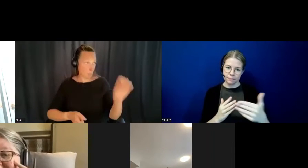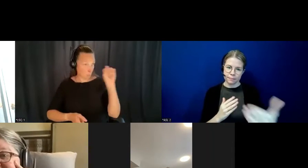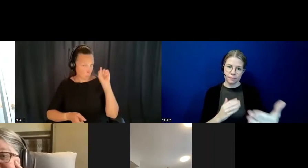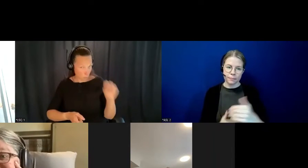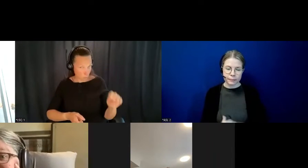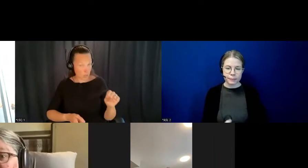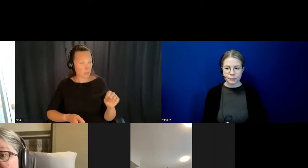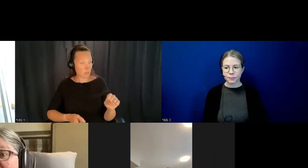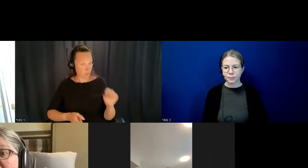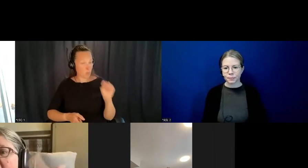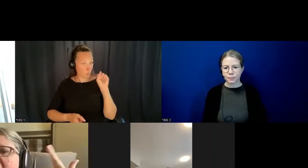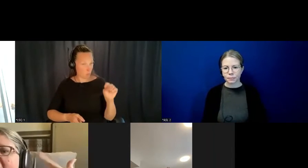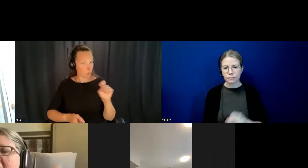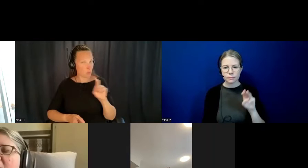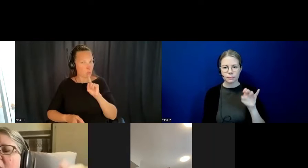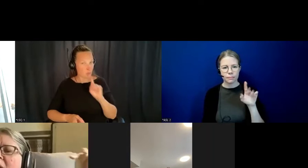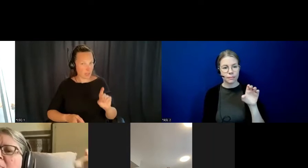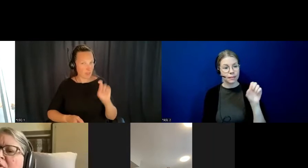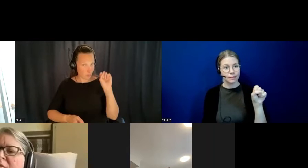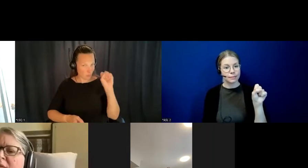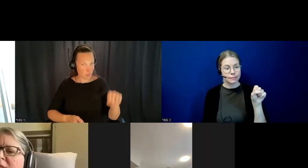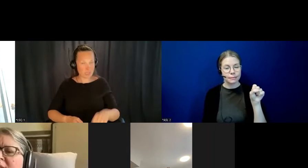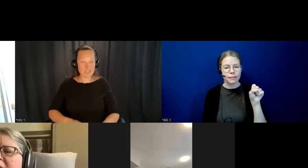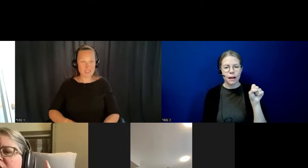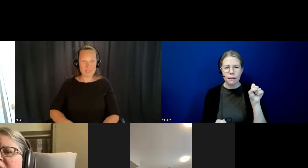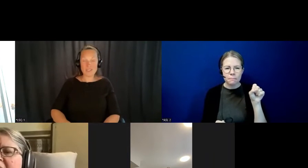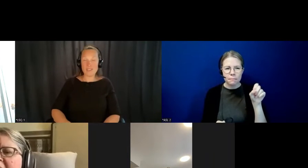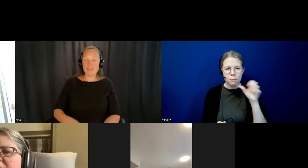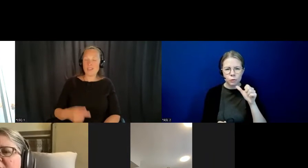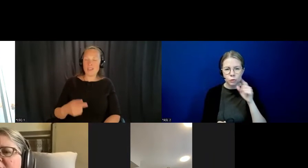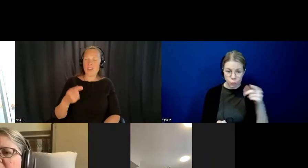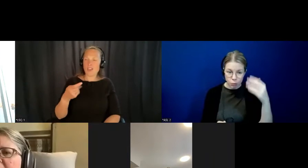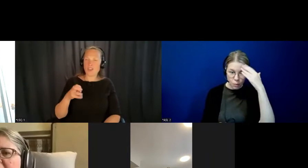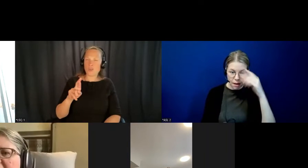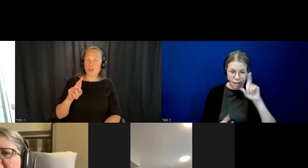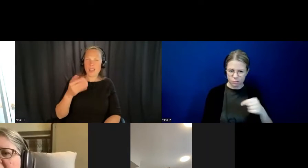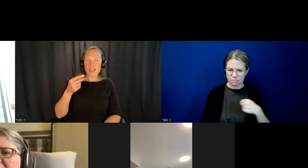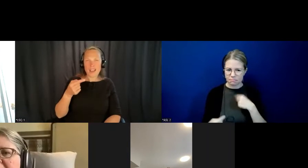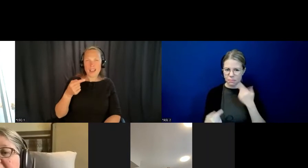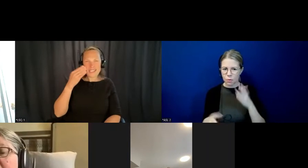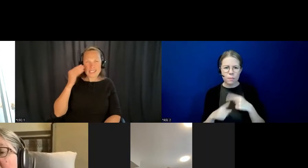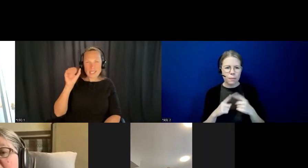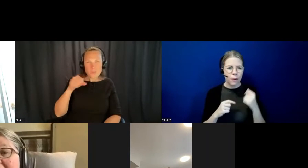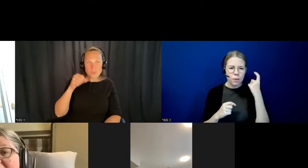GREG. BECAUSE I DON'T KNOW THE ANSWER. HOW MANY PROVINCES ACTUALLY HAVE A DISABILITY ADVOCATE,